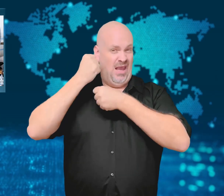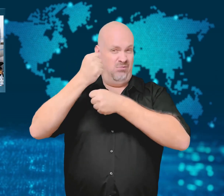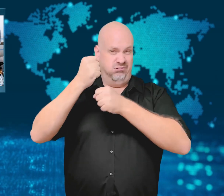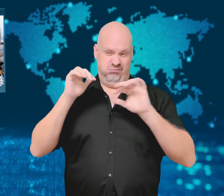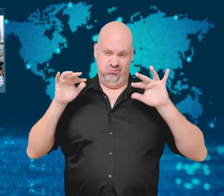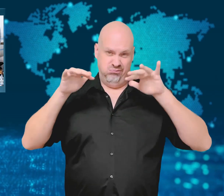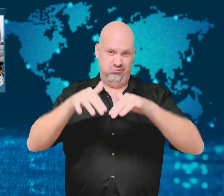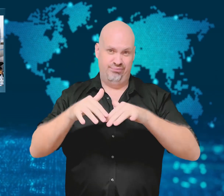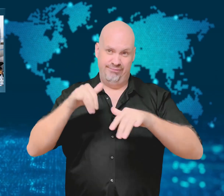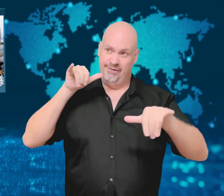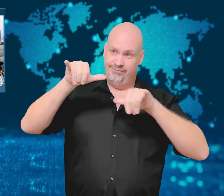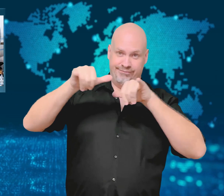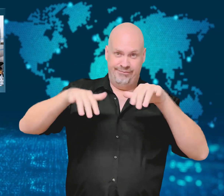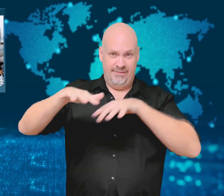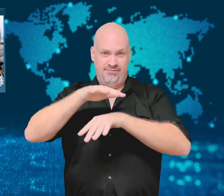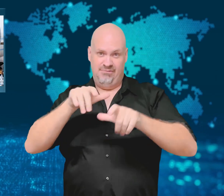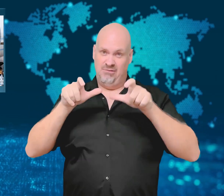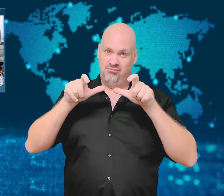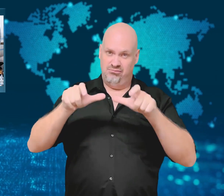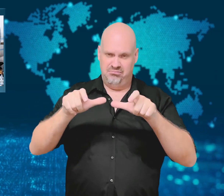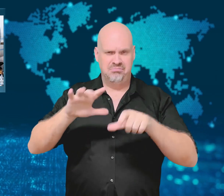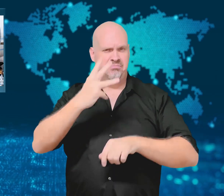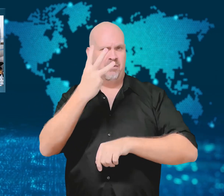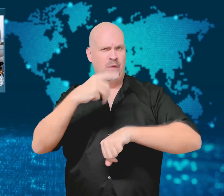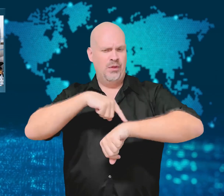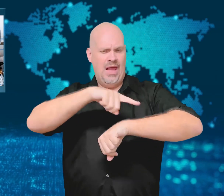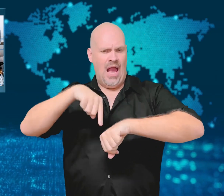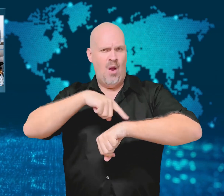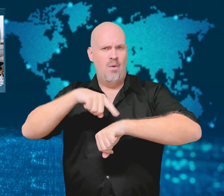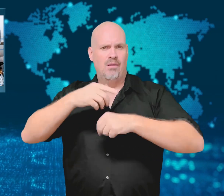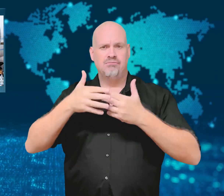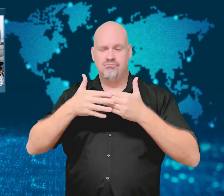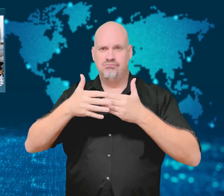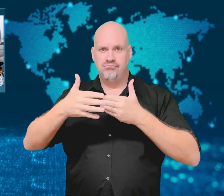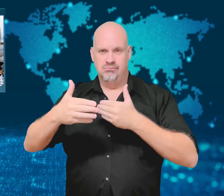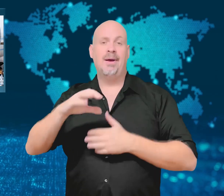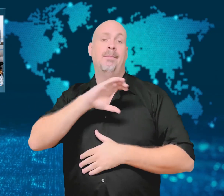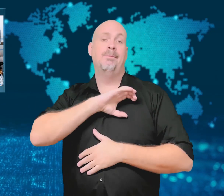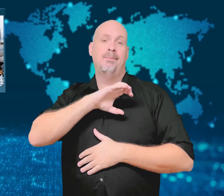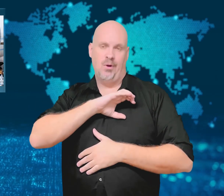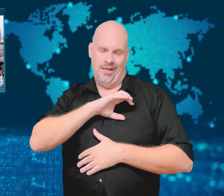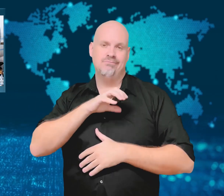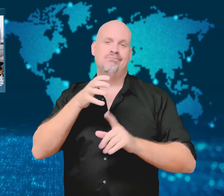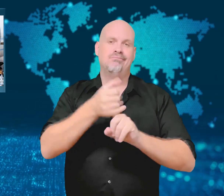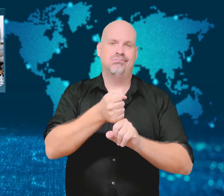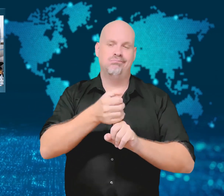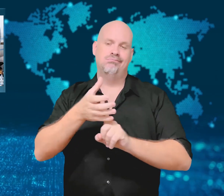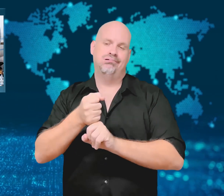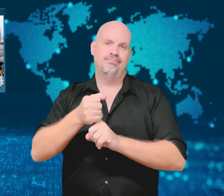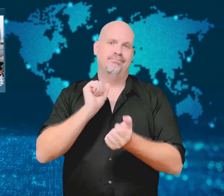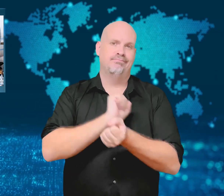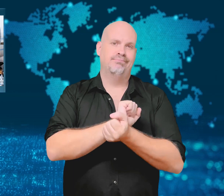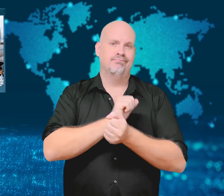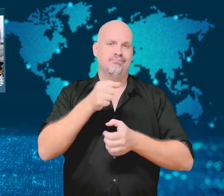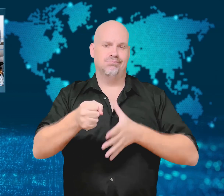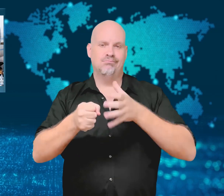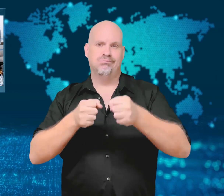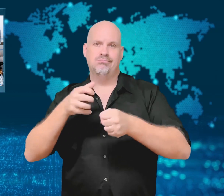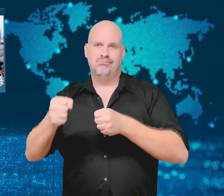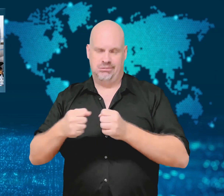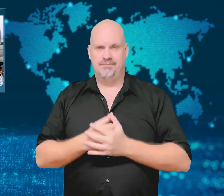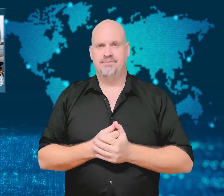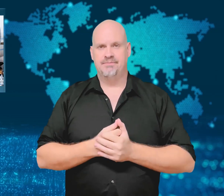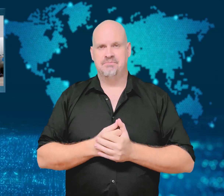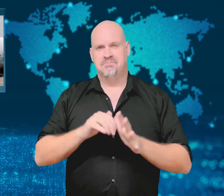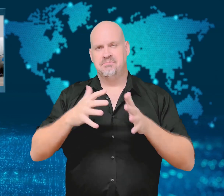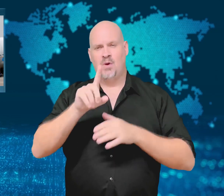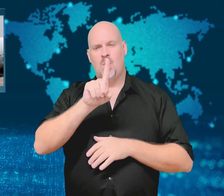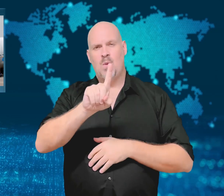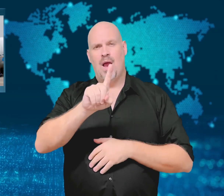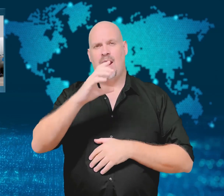Around 3 hours into the protests, police started arresting people.